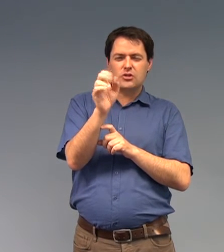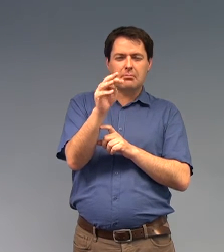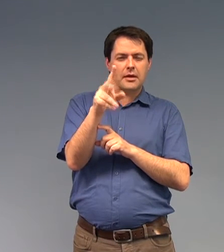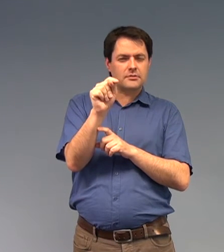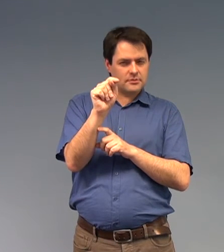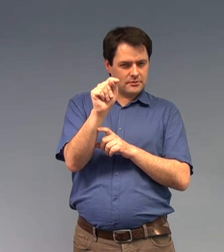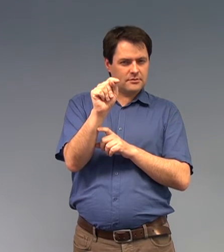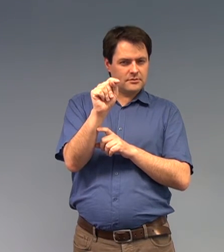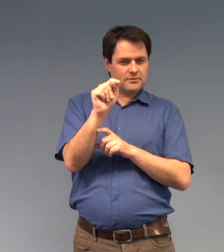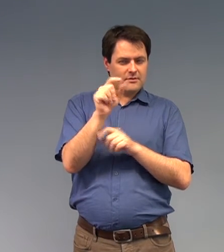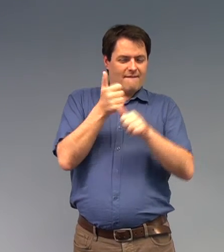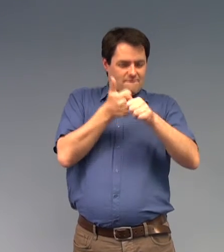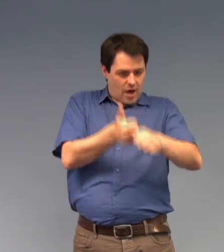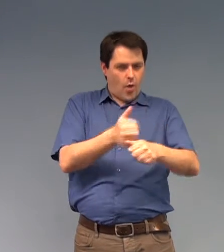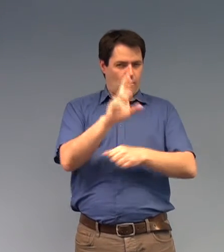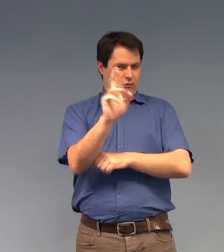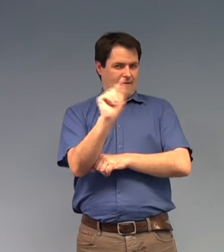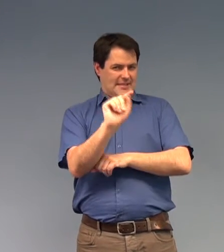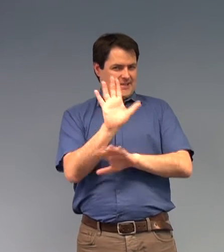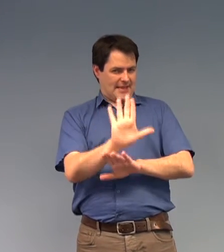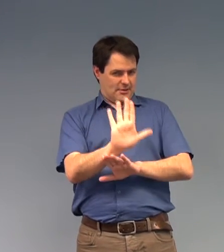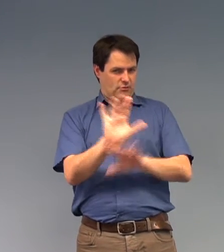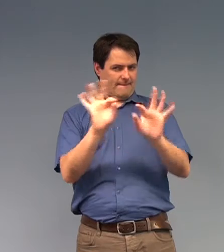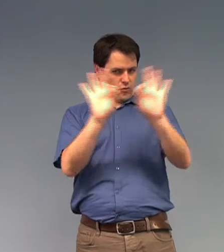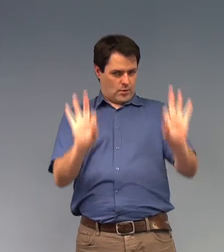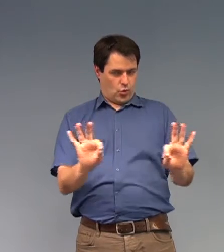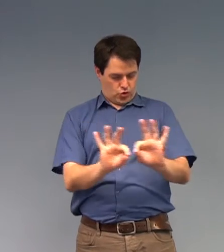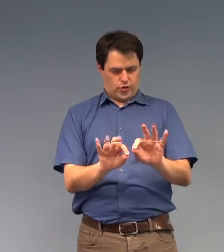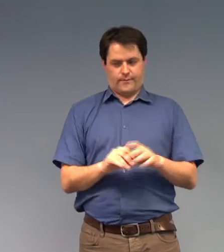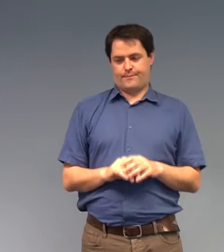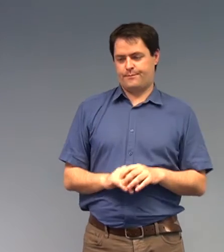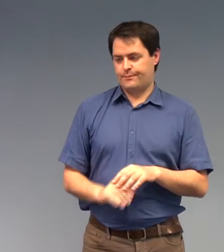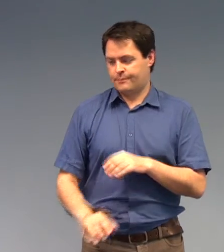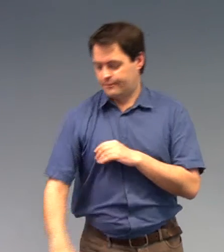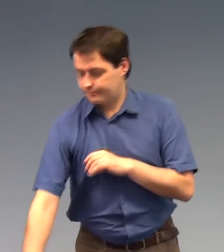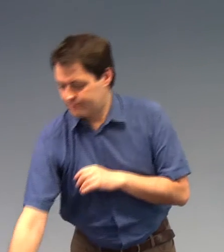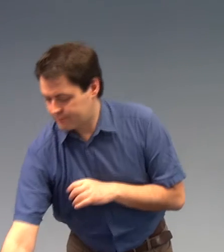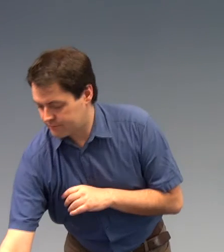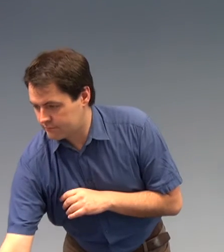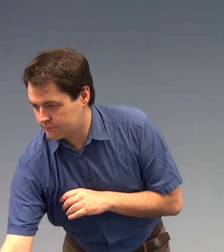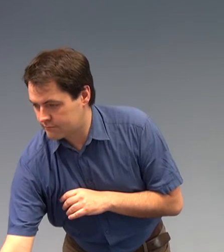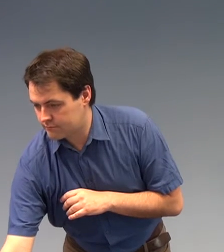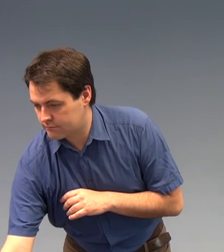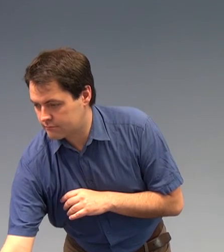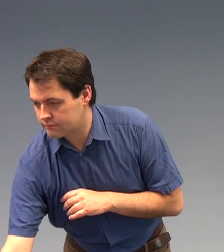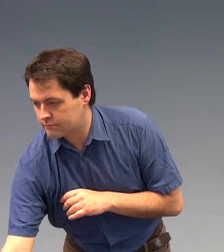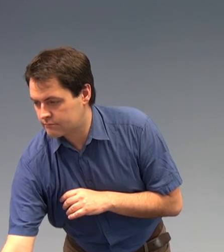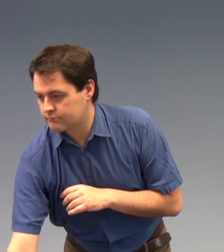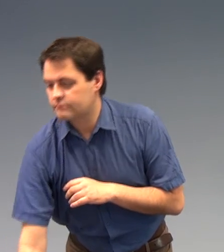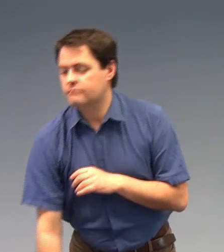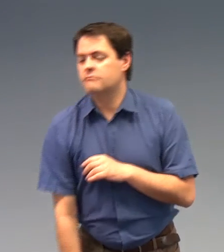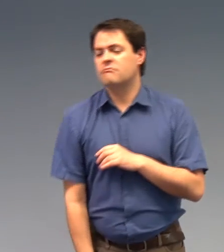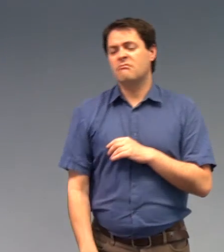So, this is the type of enrichments that we see described within a relevance theory framework.